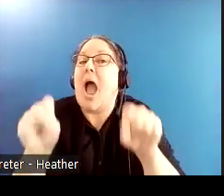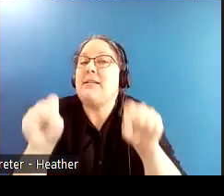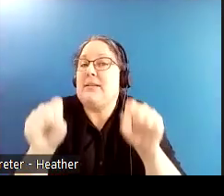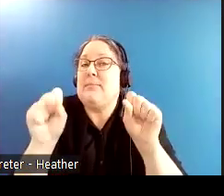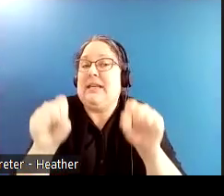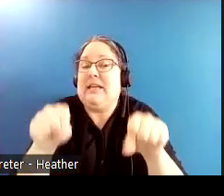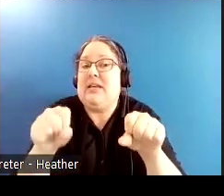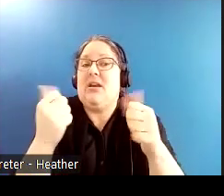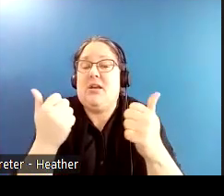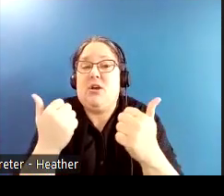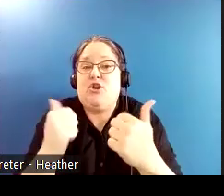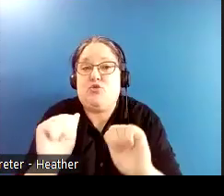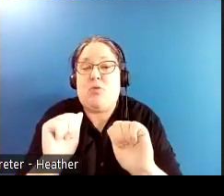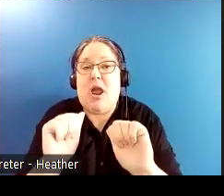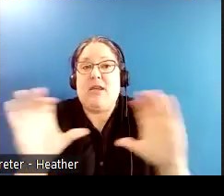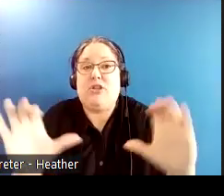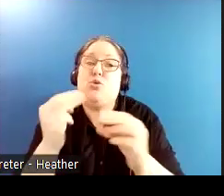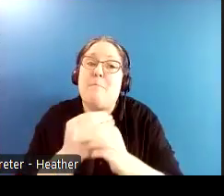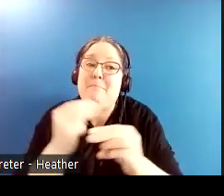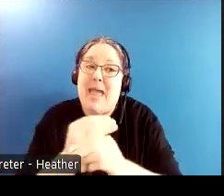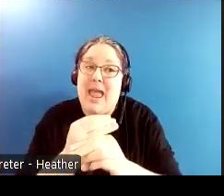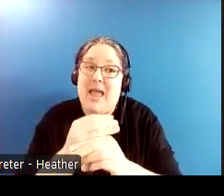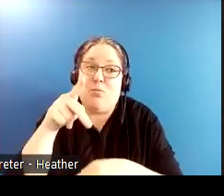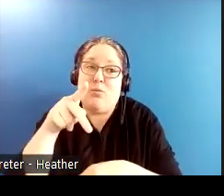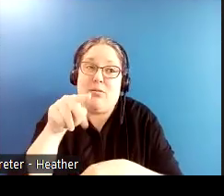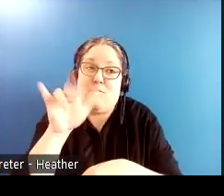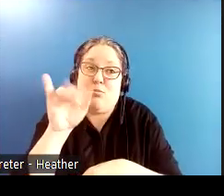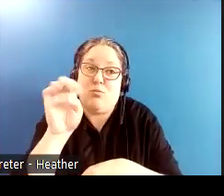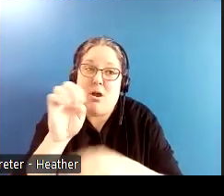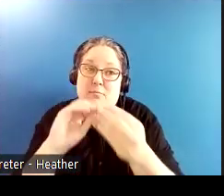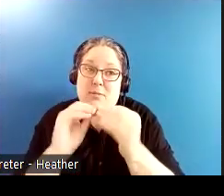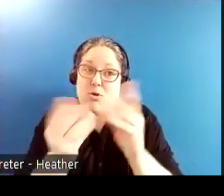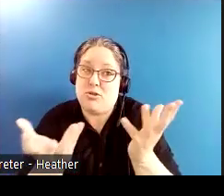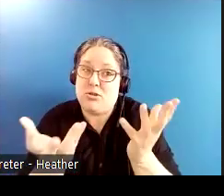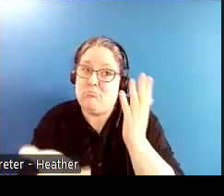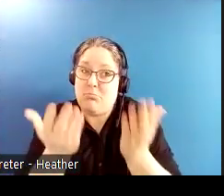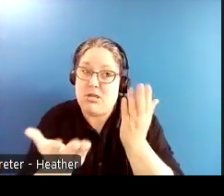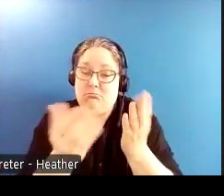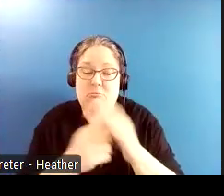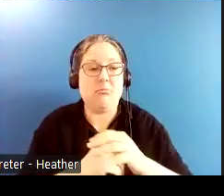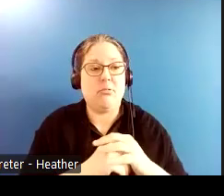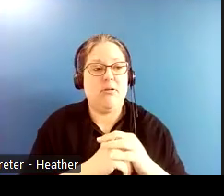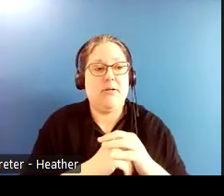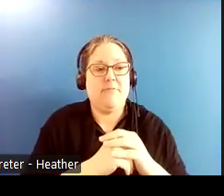trying to to perform arithmetic. Uh if we roll the clock forward because again I'm told that I drag